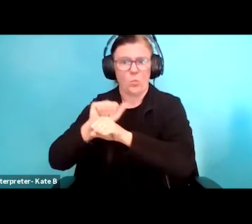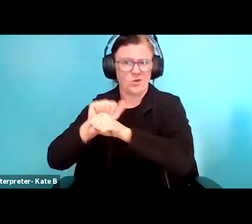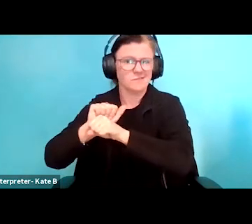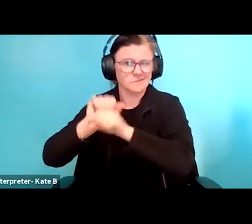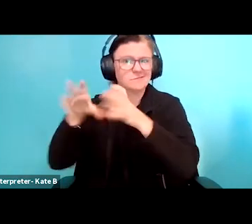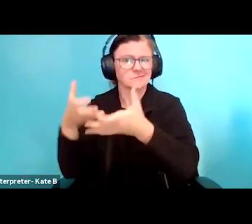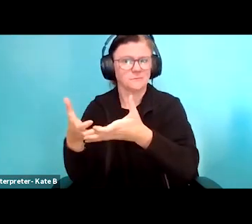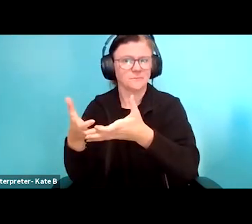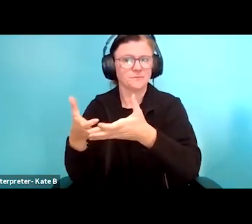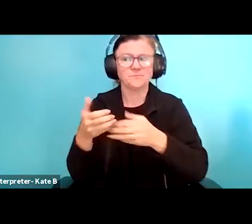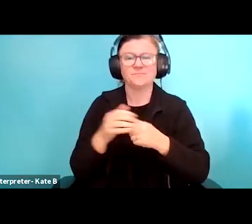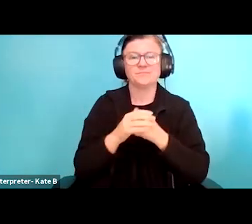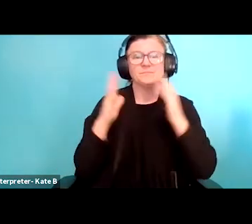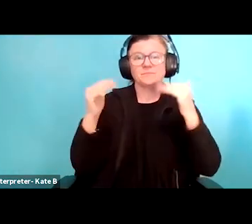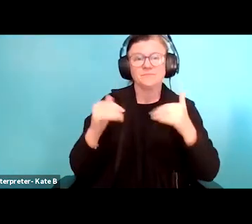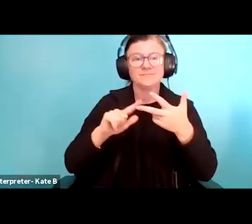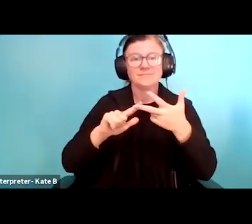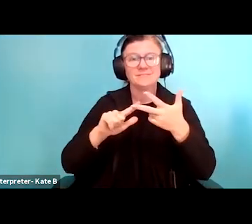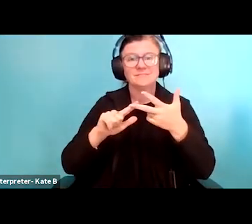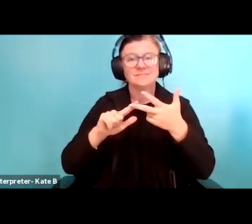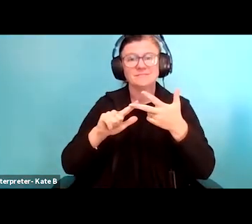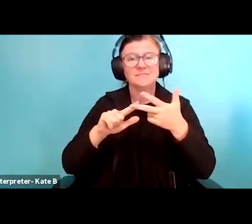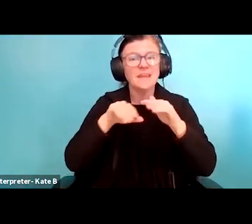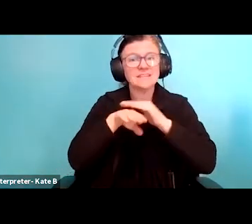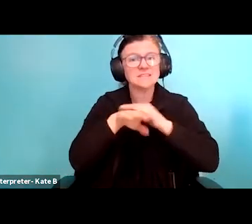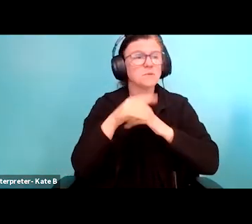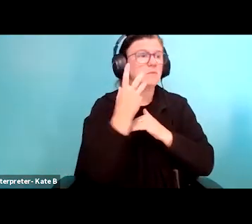Accessibility is also important outside the home. Where we look at community infrastructure,